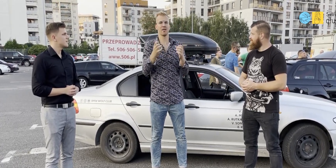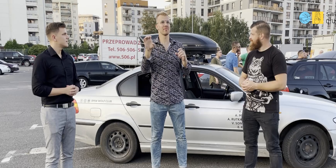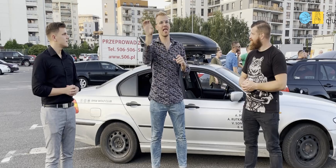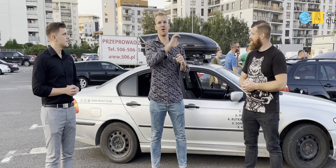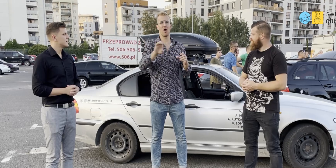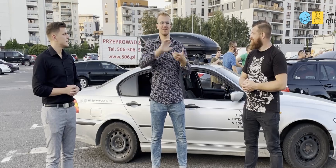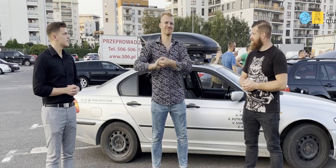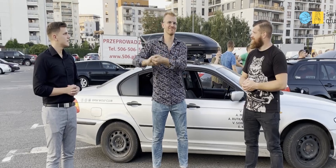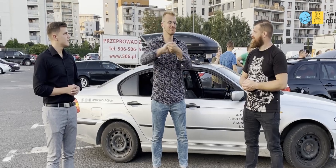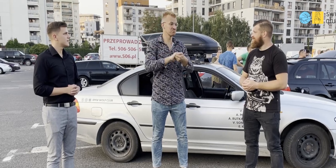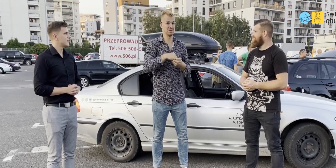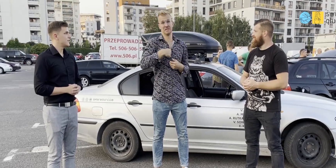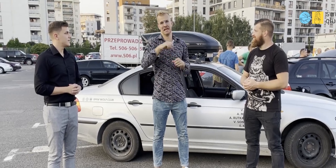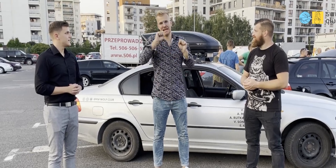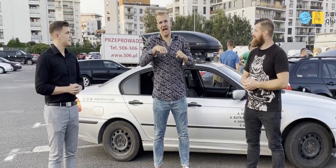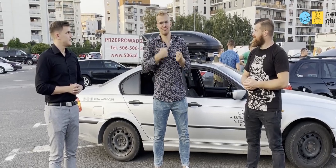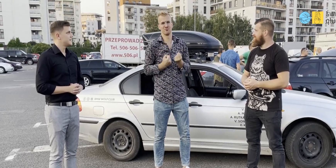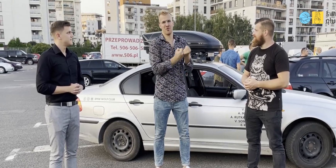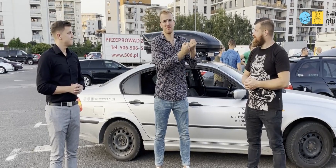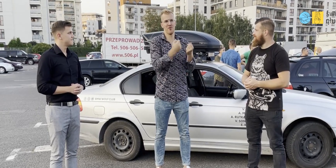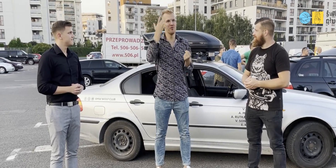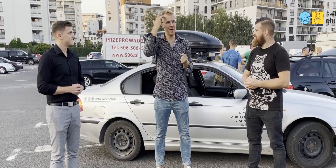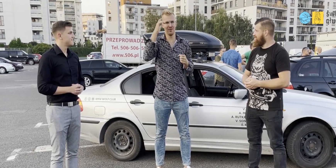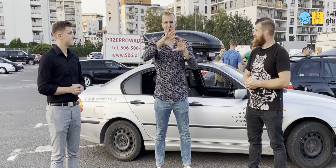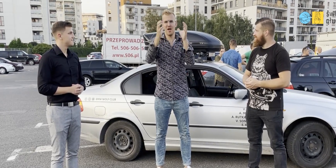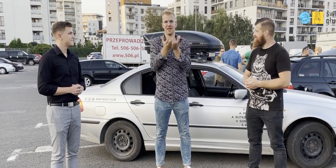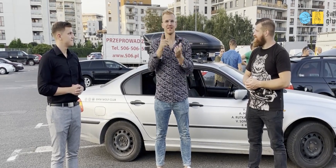you wanted to unite all of Europe, so we join you!